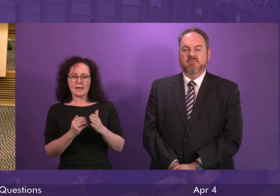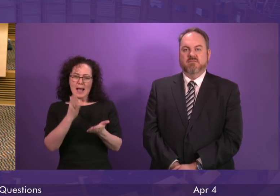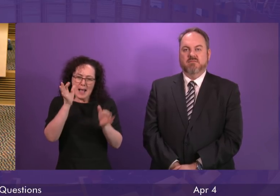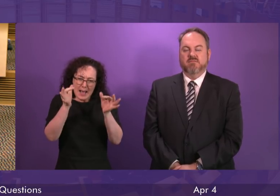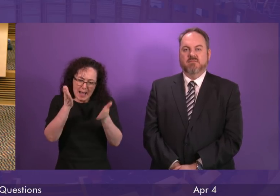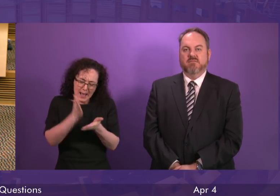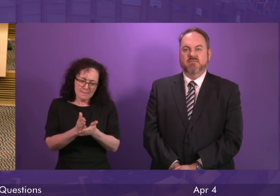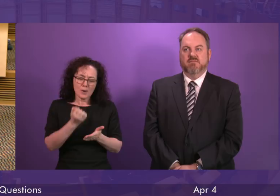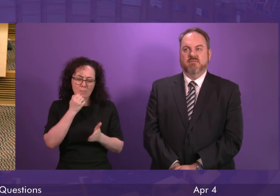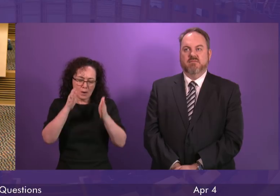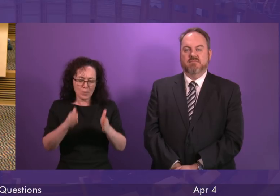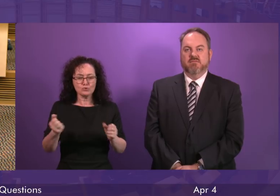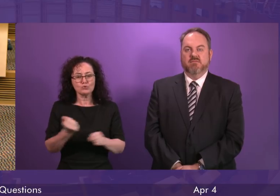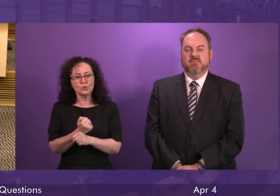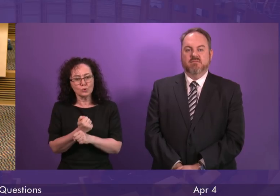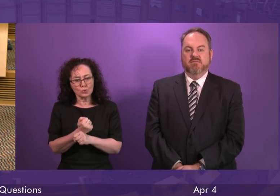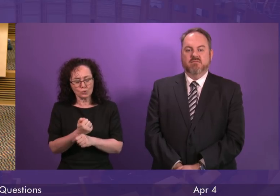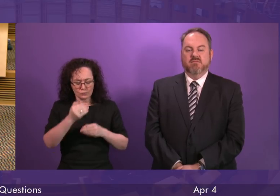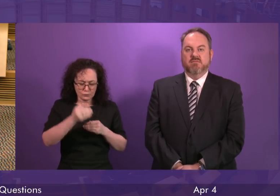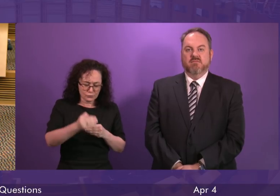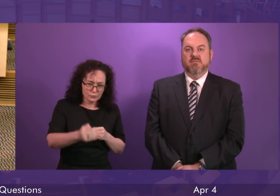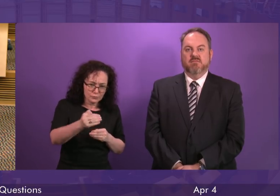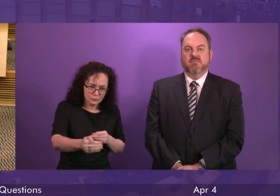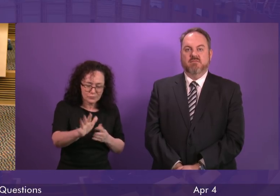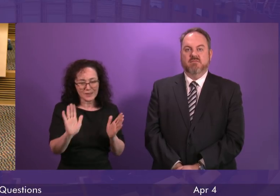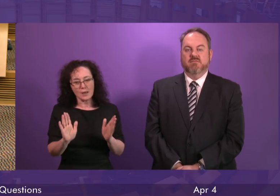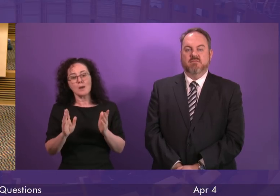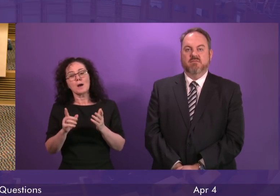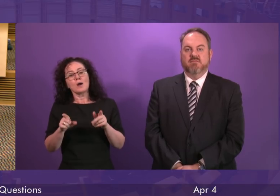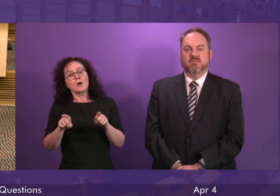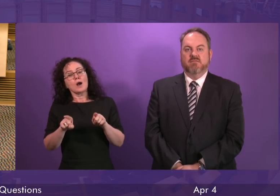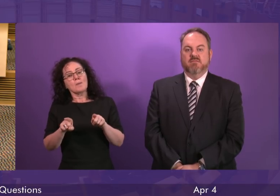matters are the qualifications and awards that pupils leave school with, not just what